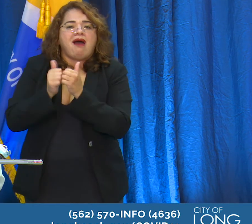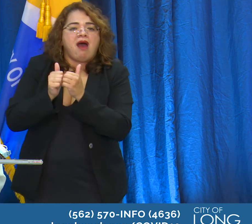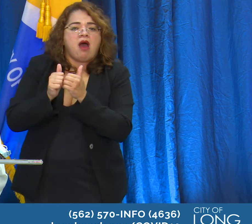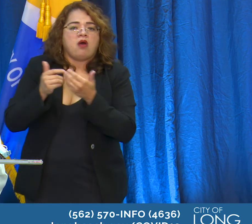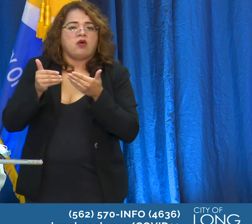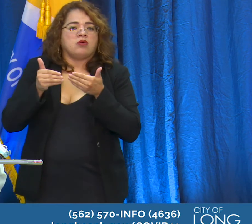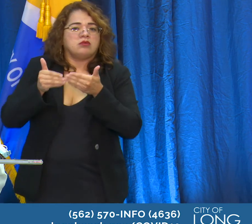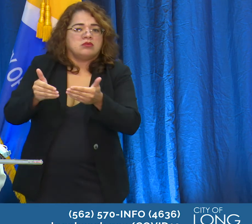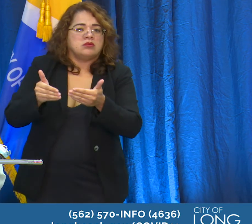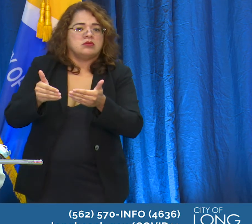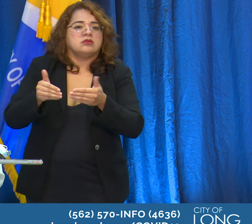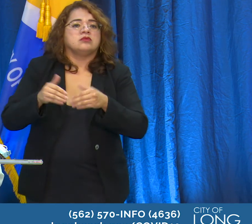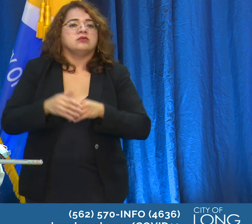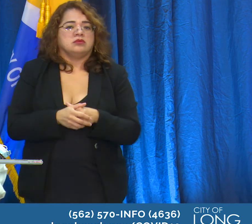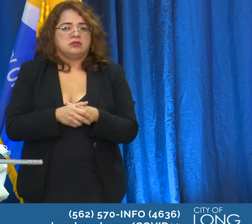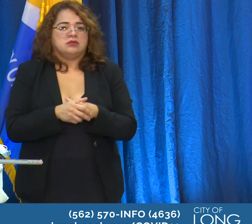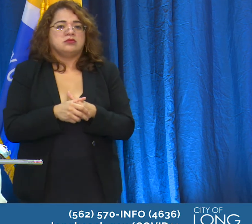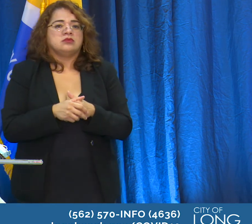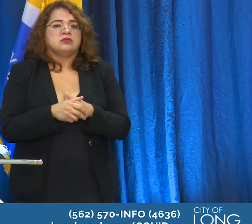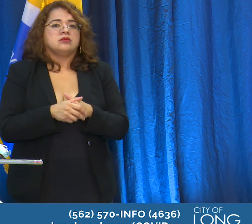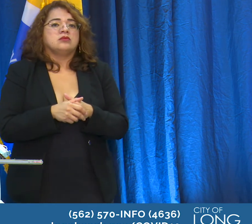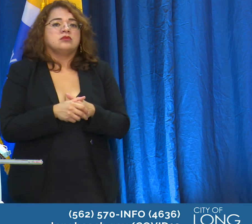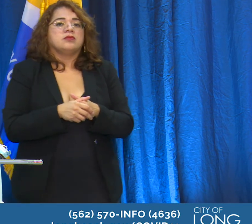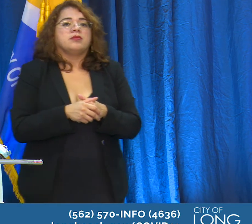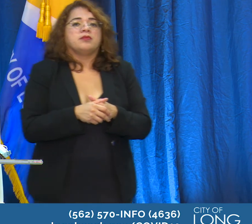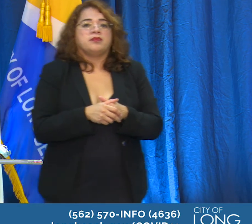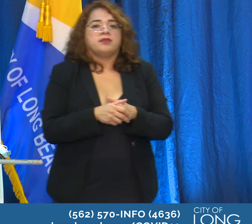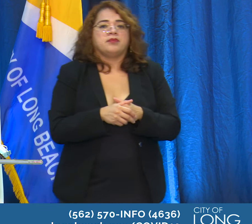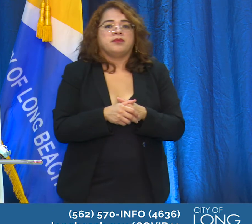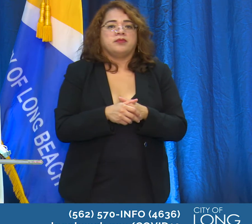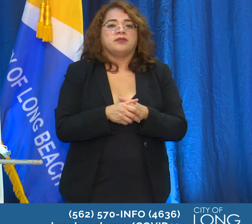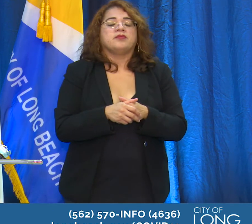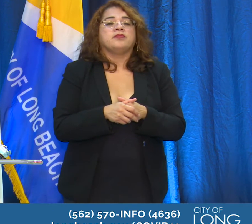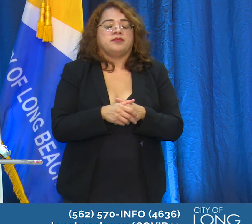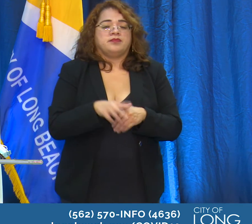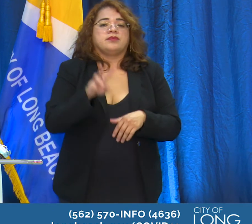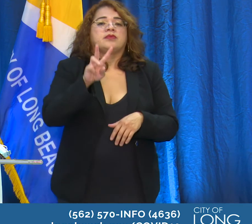Thank you, Kelly. Next question comes from Valerie at the Long Beach Post.